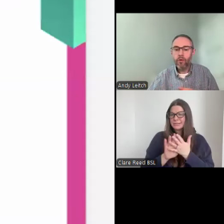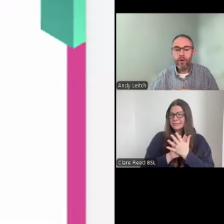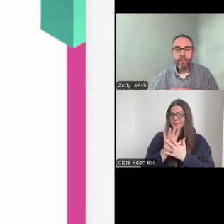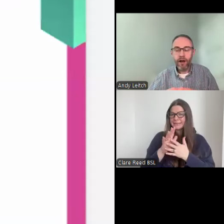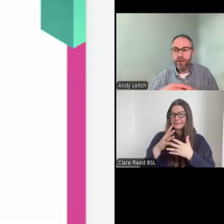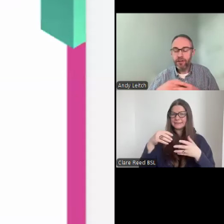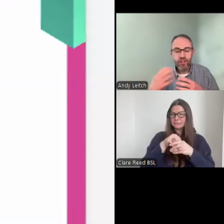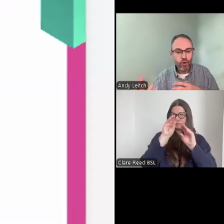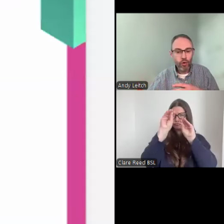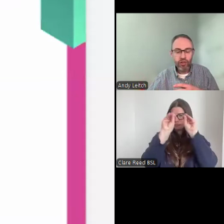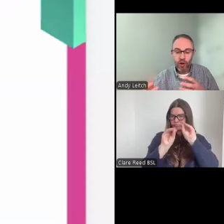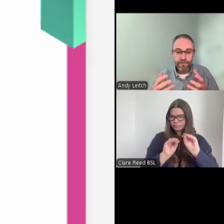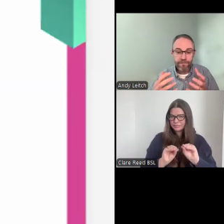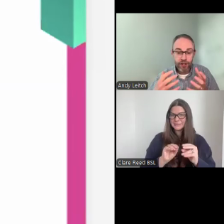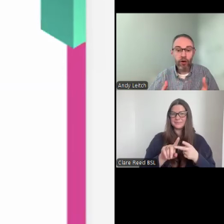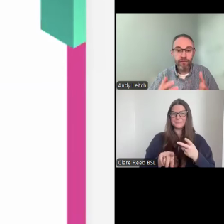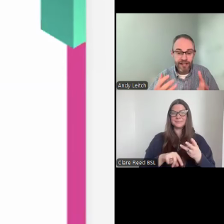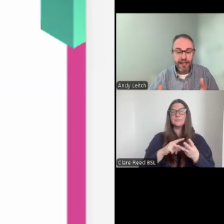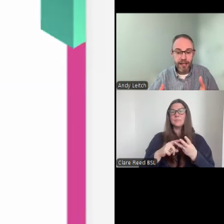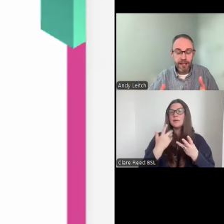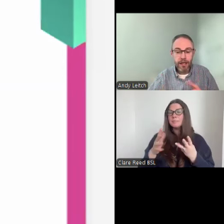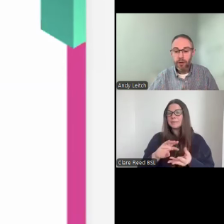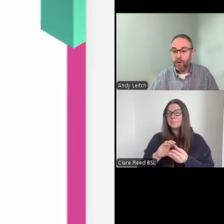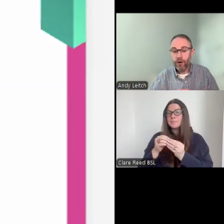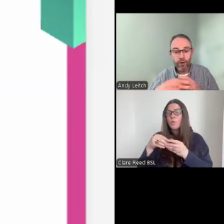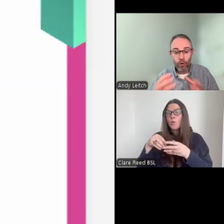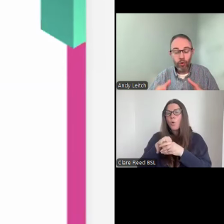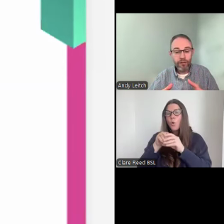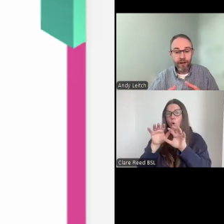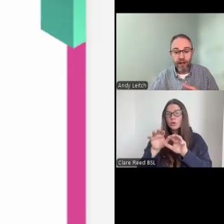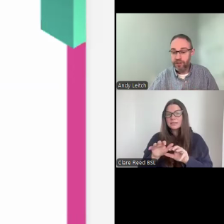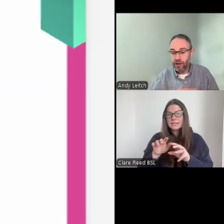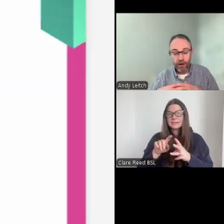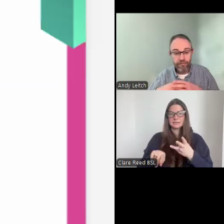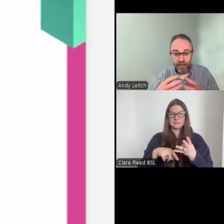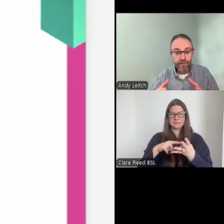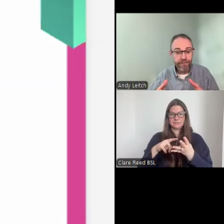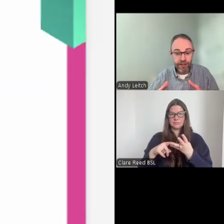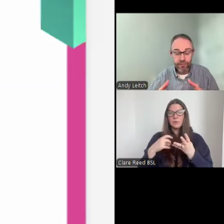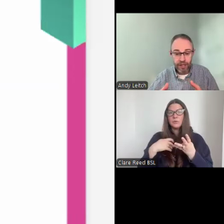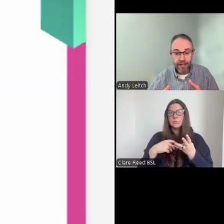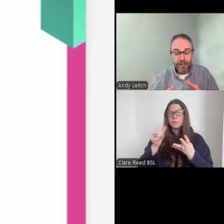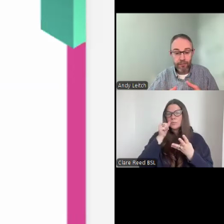We've either sourced or had photography taken. We've got our audio files, video files if we need them.